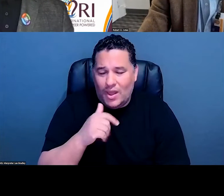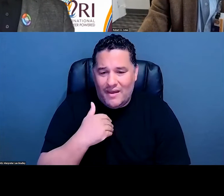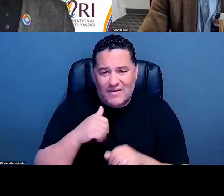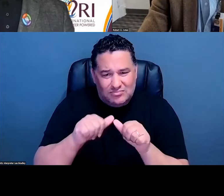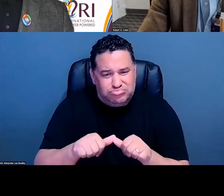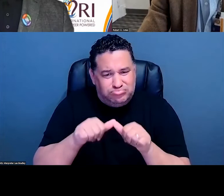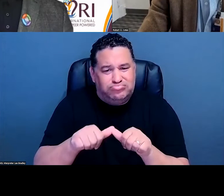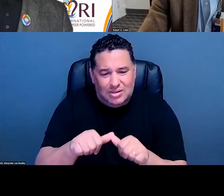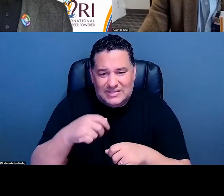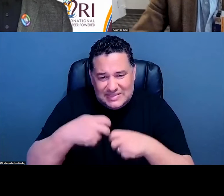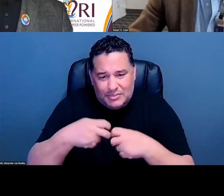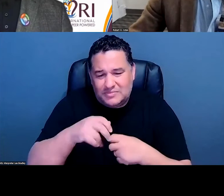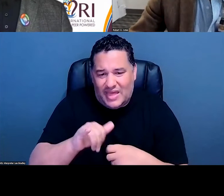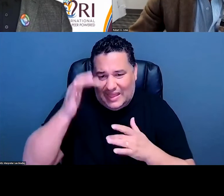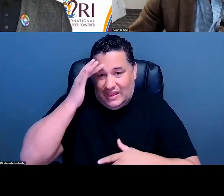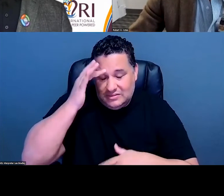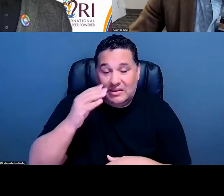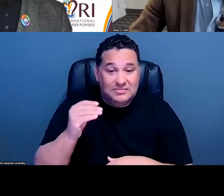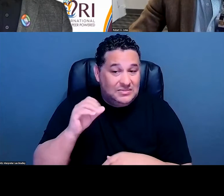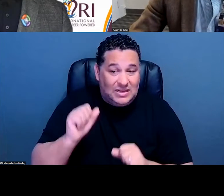BE A GAME CHANGER FOR SOME INDIVIDUALS WHO ARE SUFFERING